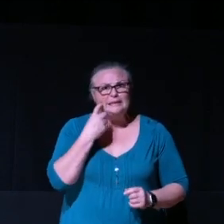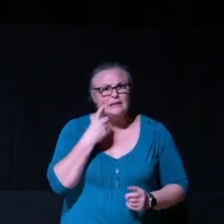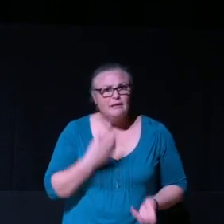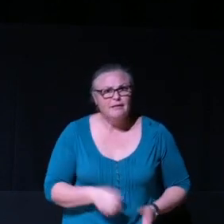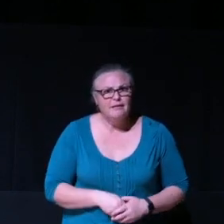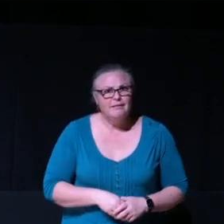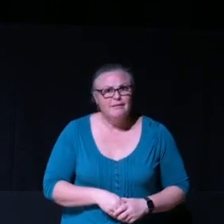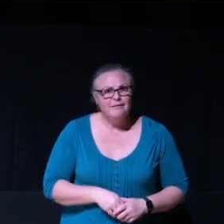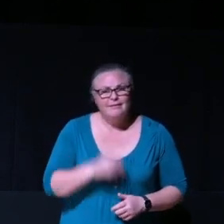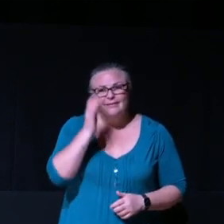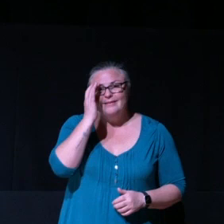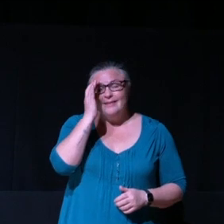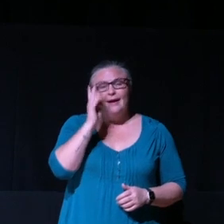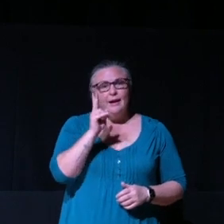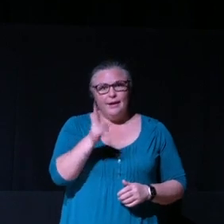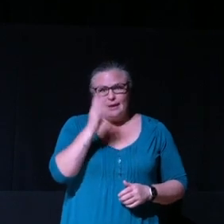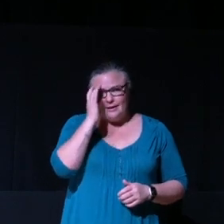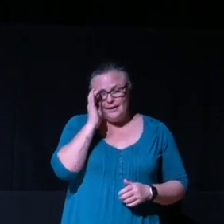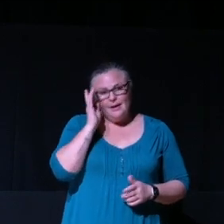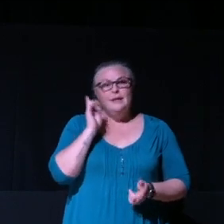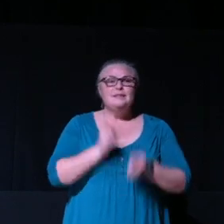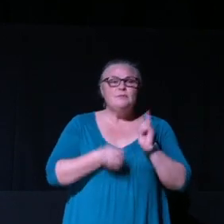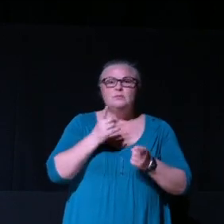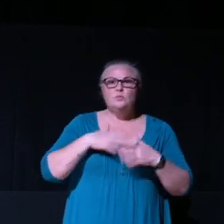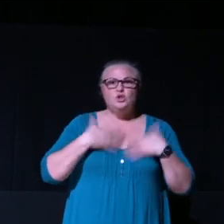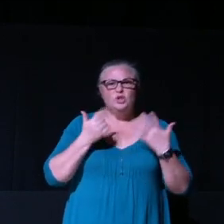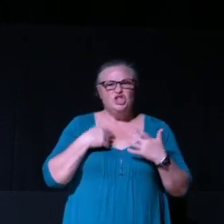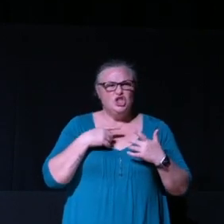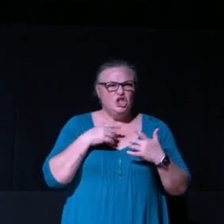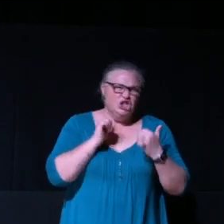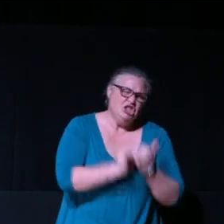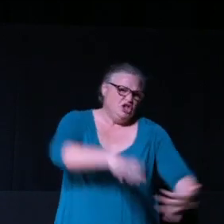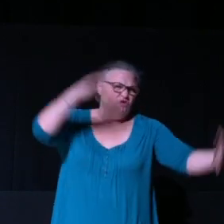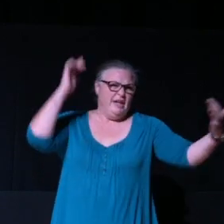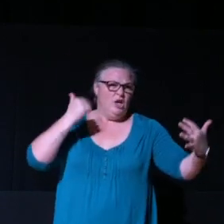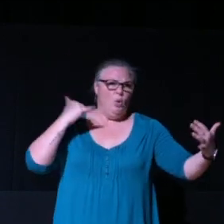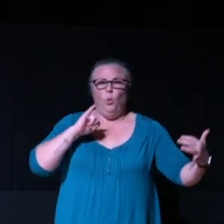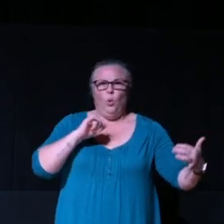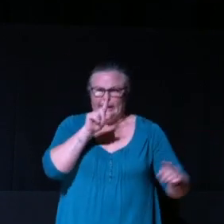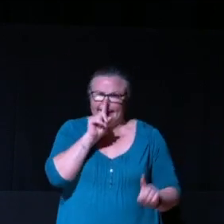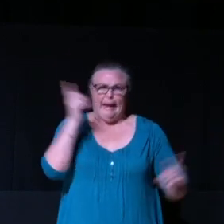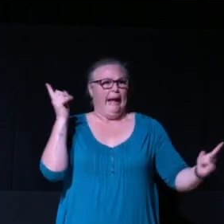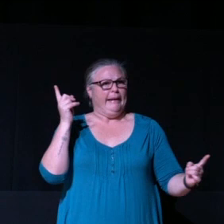again caught in that sort of more extreme of it. But it's like, well, let's just or we can disagree. Well, maybe it's maybe it